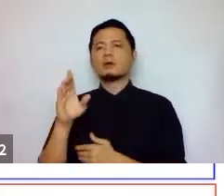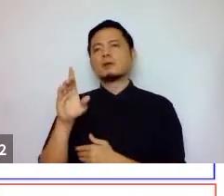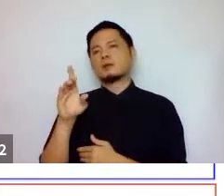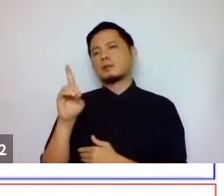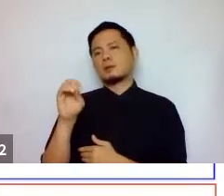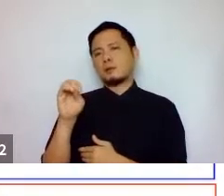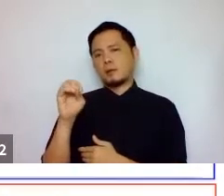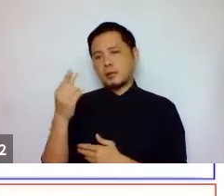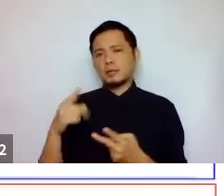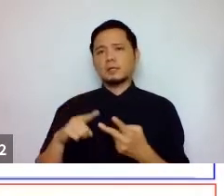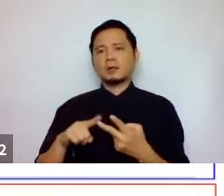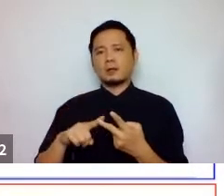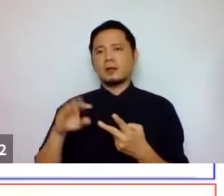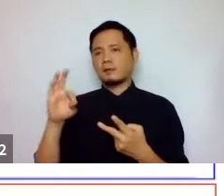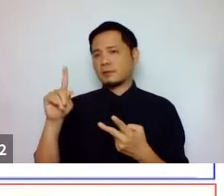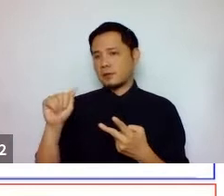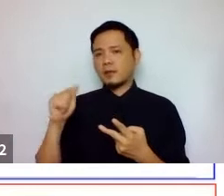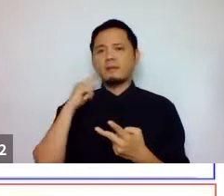This is the final regulatory approving body.